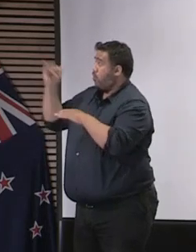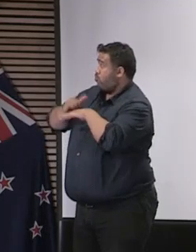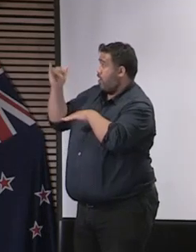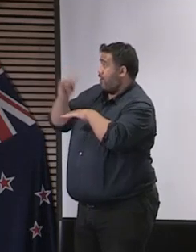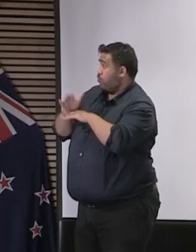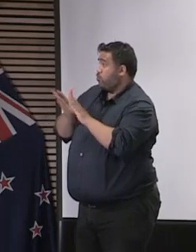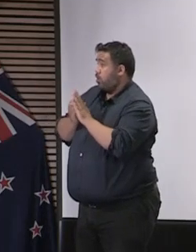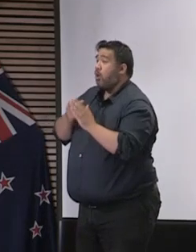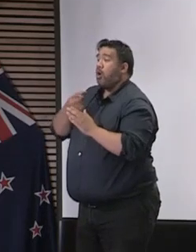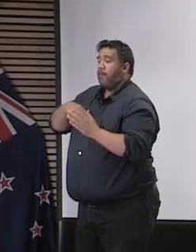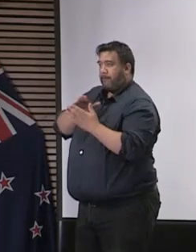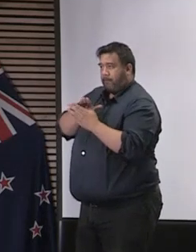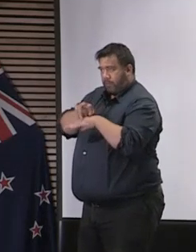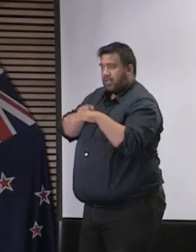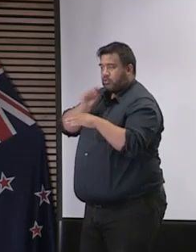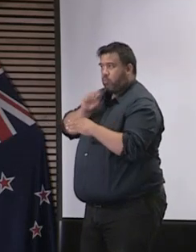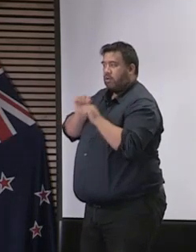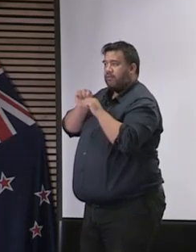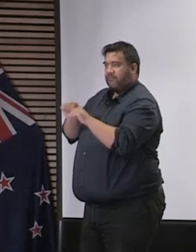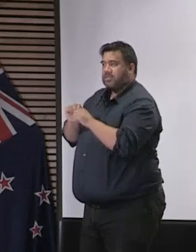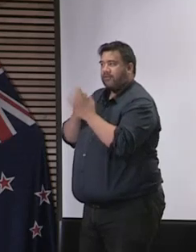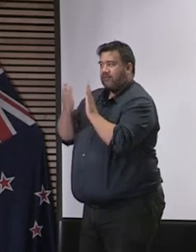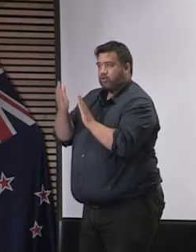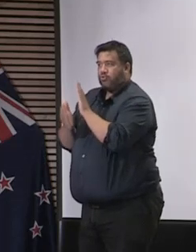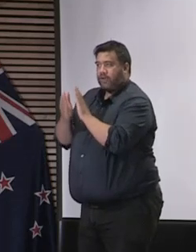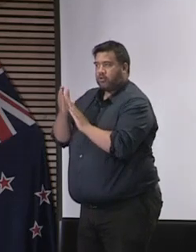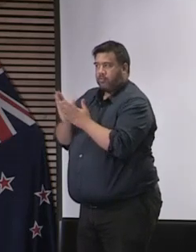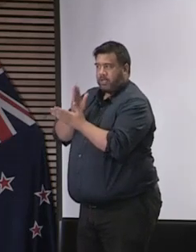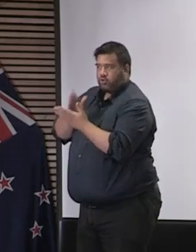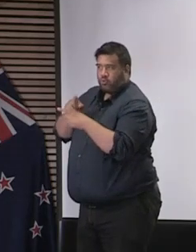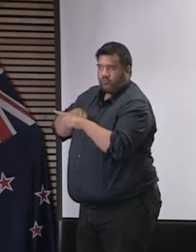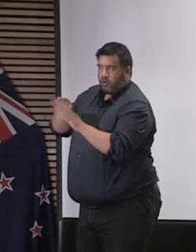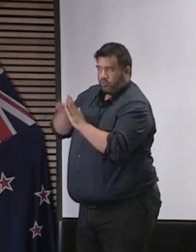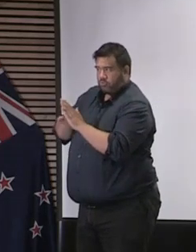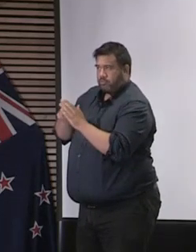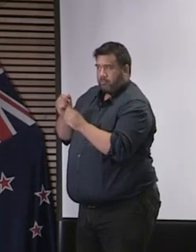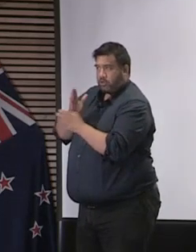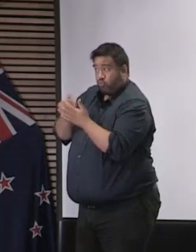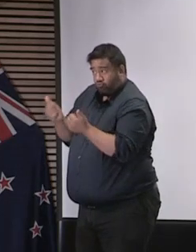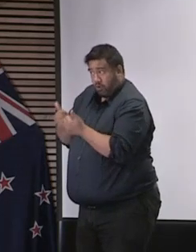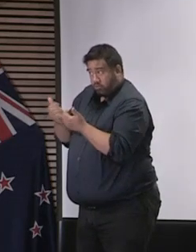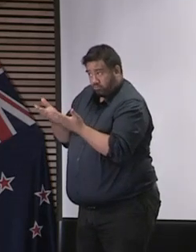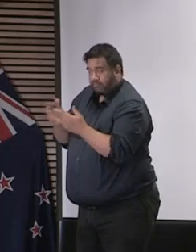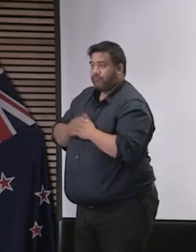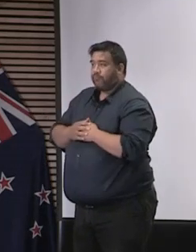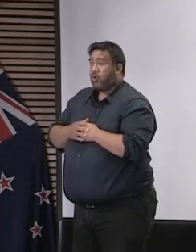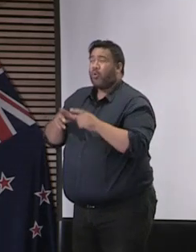we will have 100% of those arriving in the country being visited by police as part of a